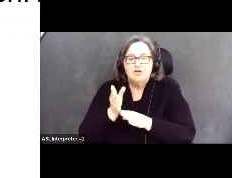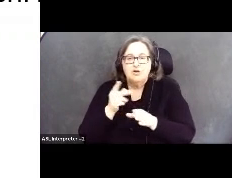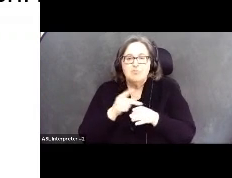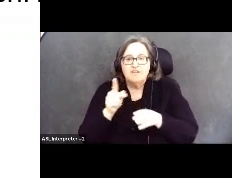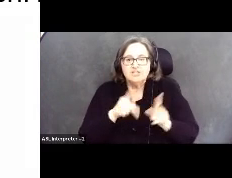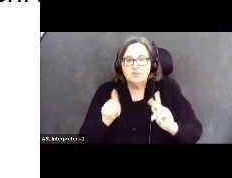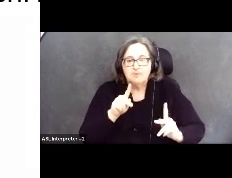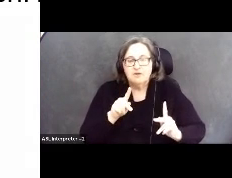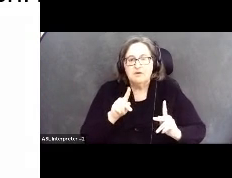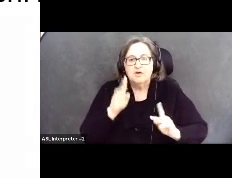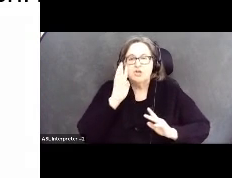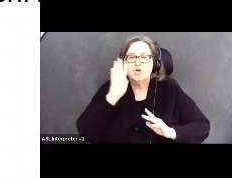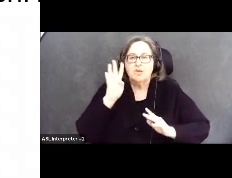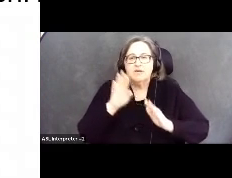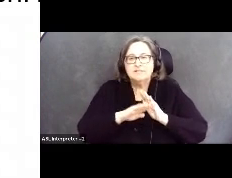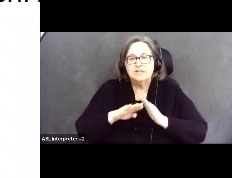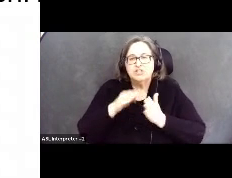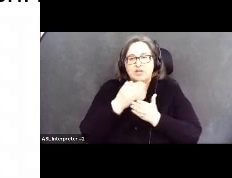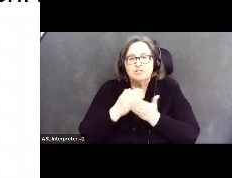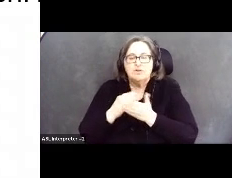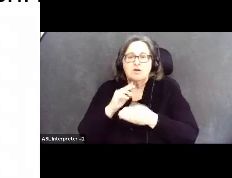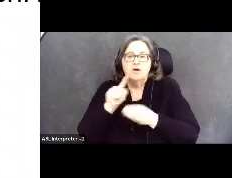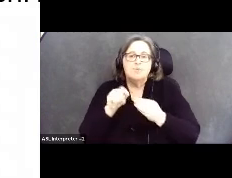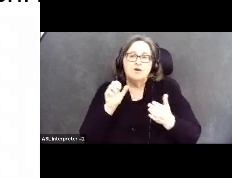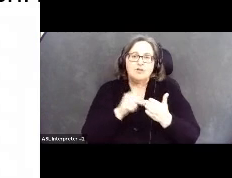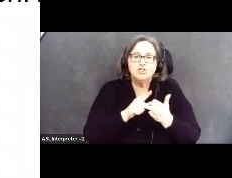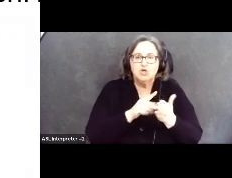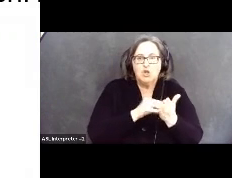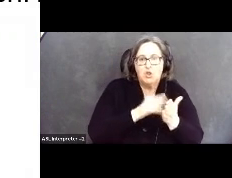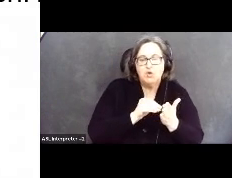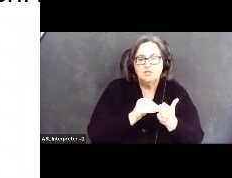to come up with essential elements on Return to Learn and to reach consensus.